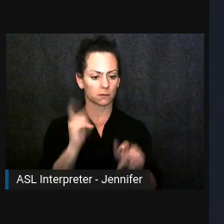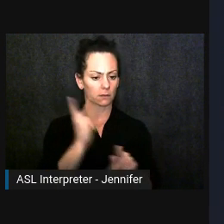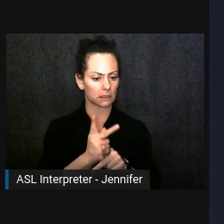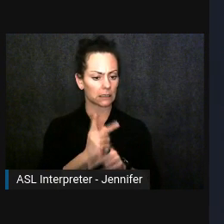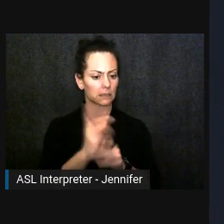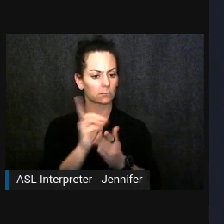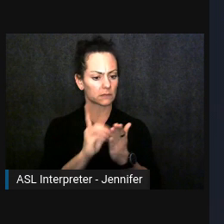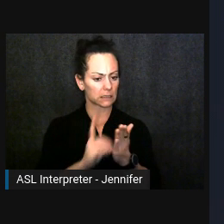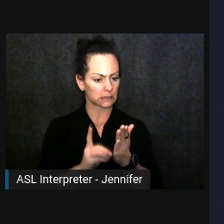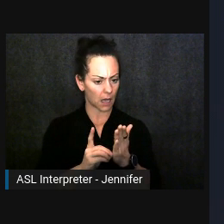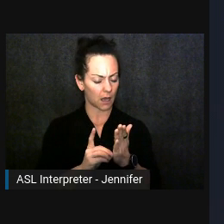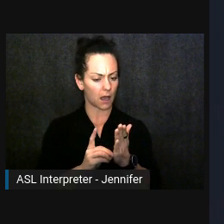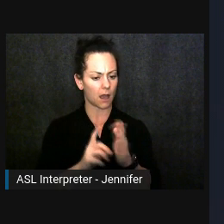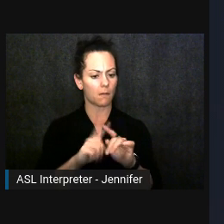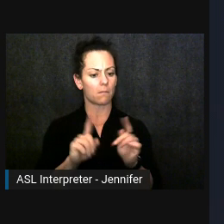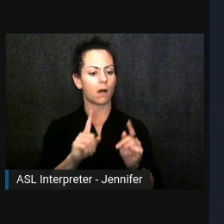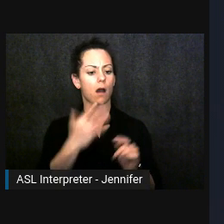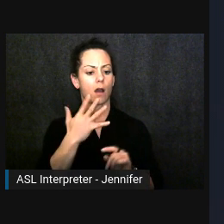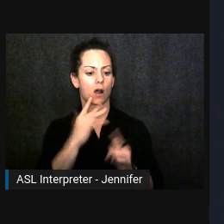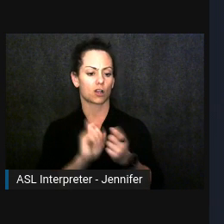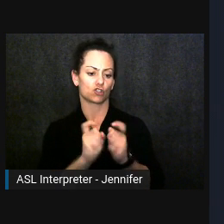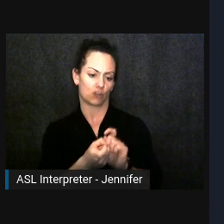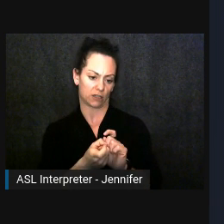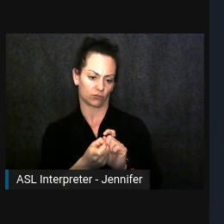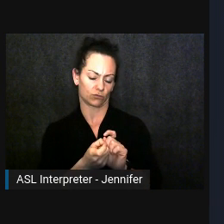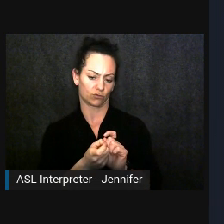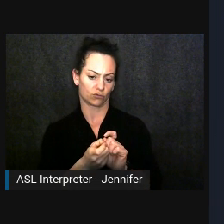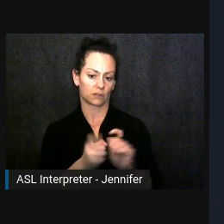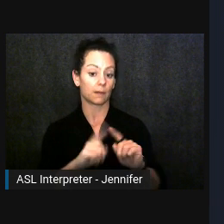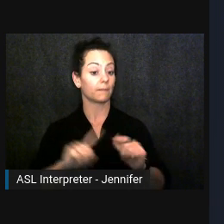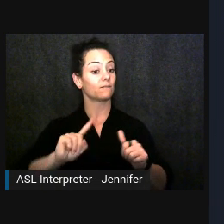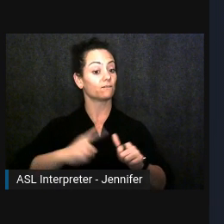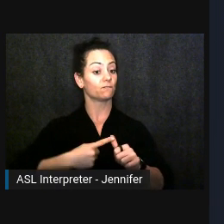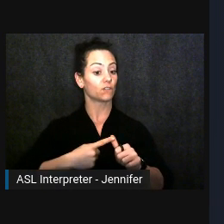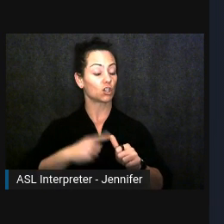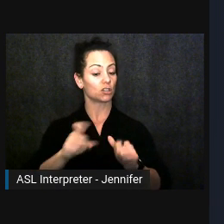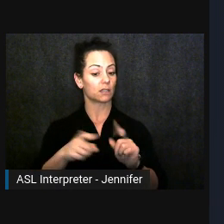What we had to do though is we had to identify these excess ability grey areas.